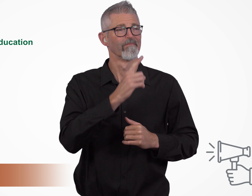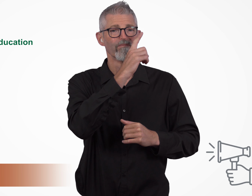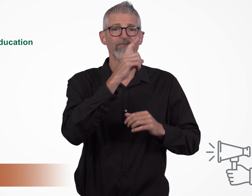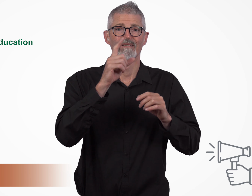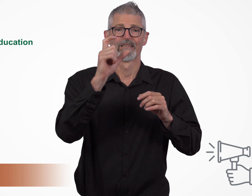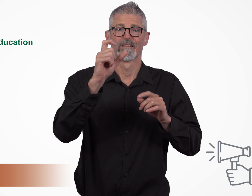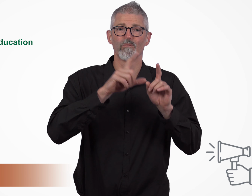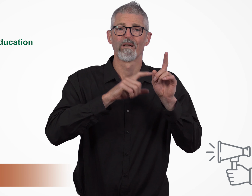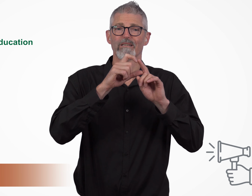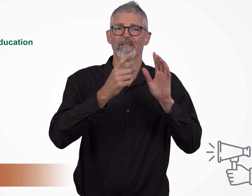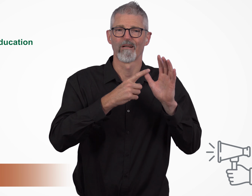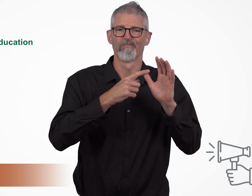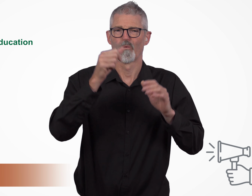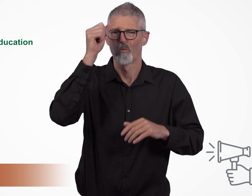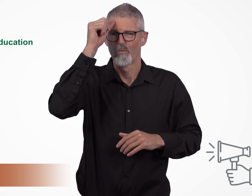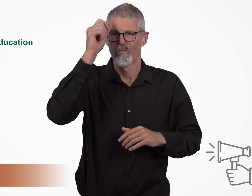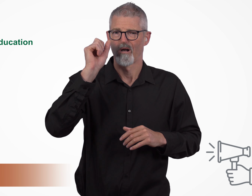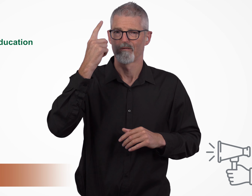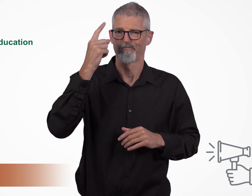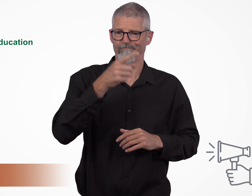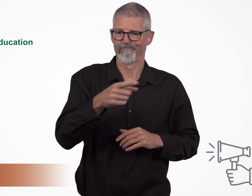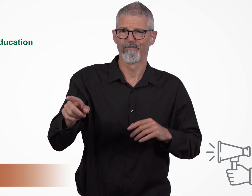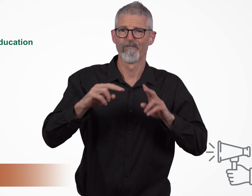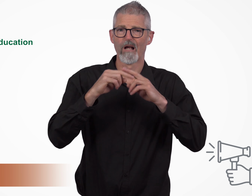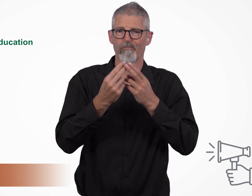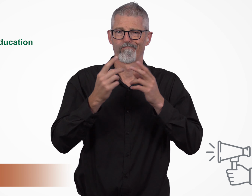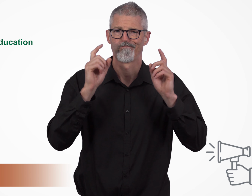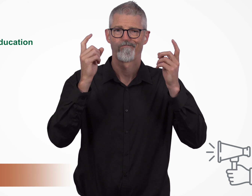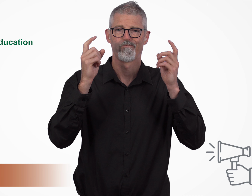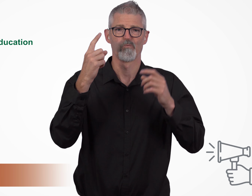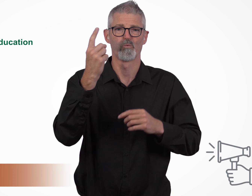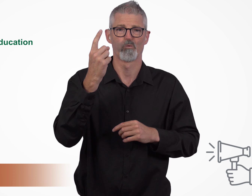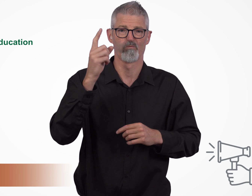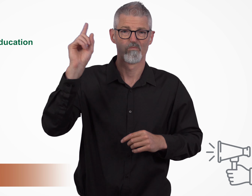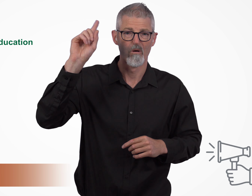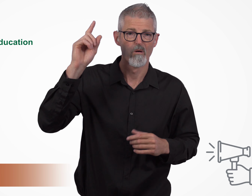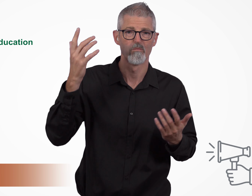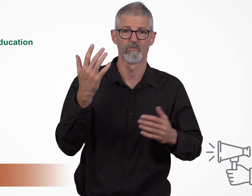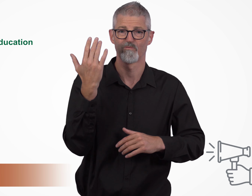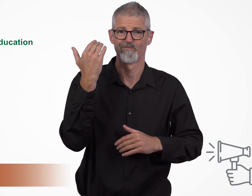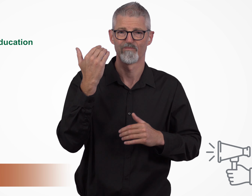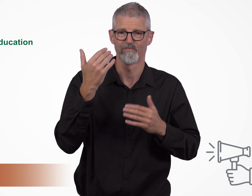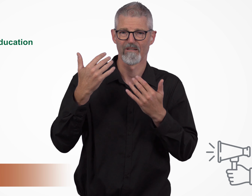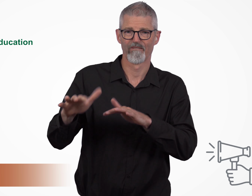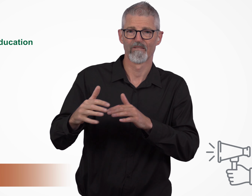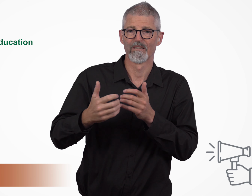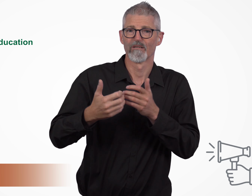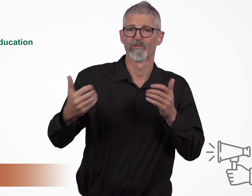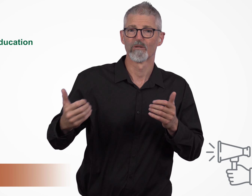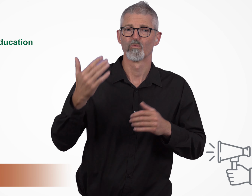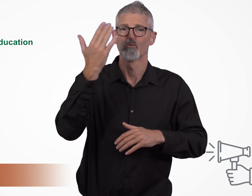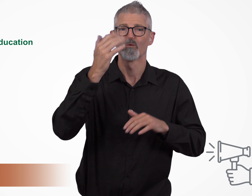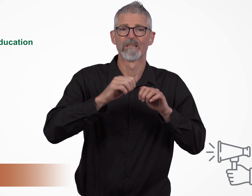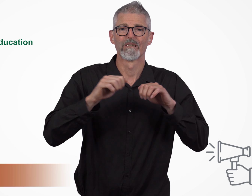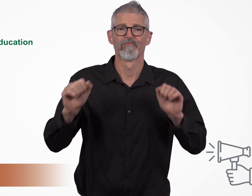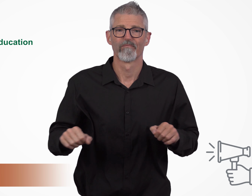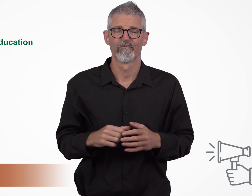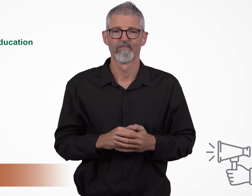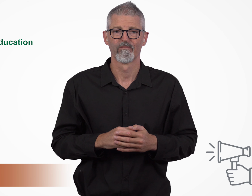Inclusive education is not about mainstreaming, it’s about transformation!